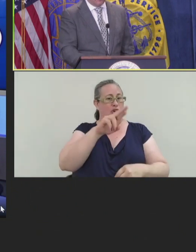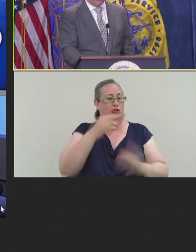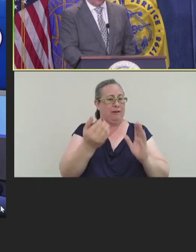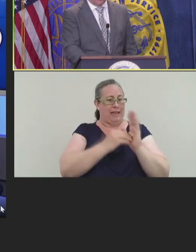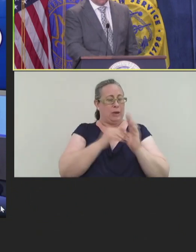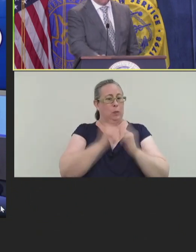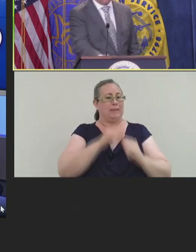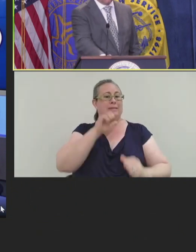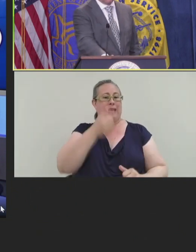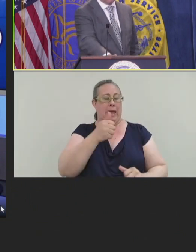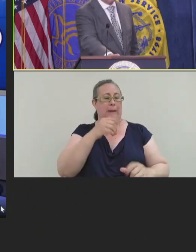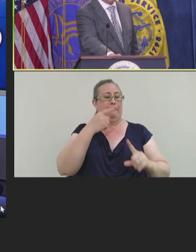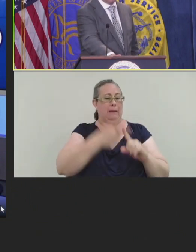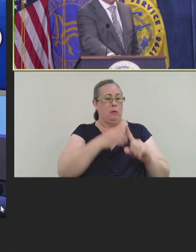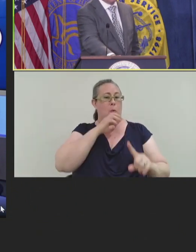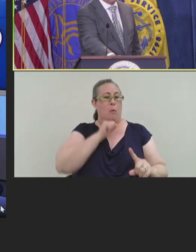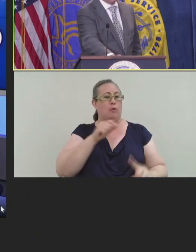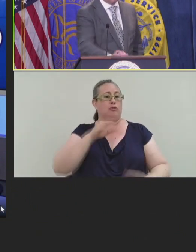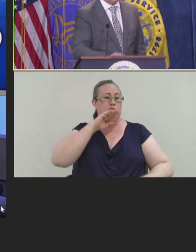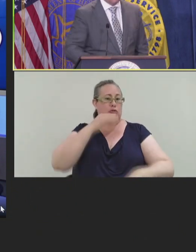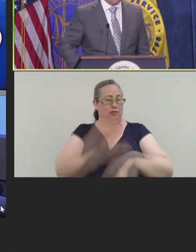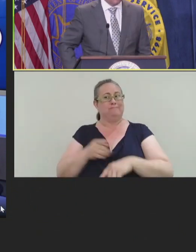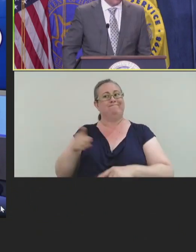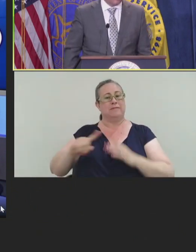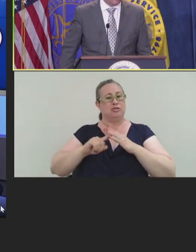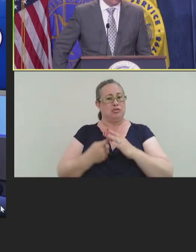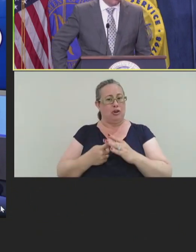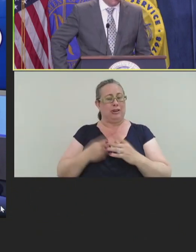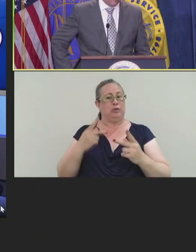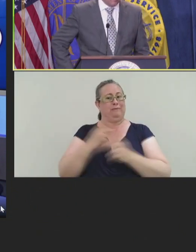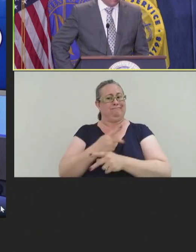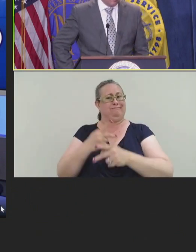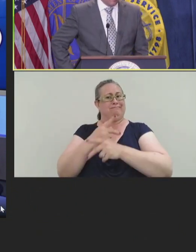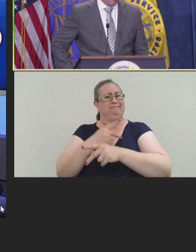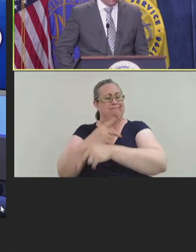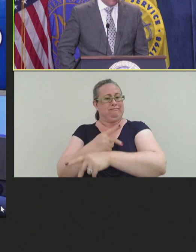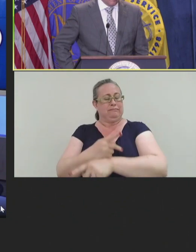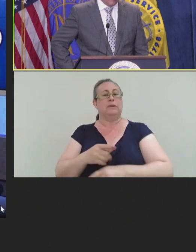10-month-old daughter after she started to feel worse. So, the entire family now